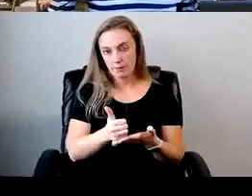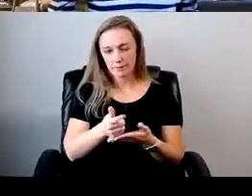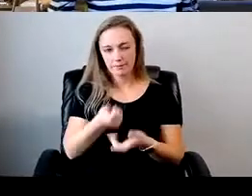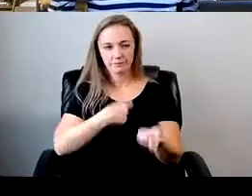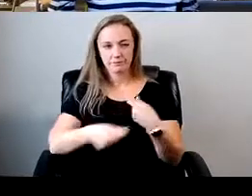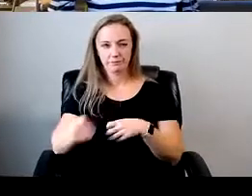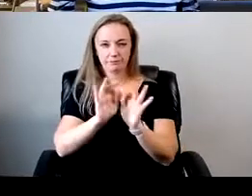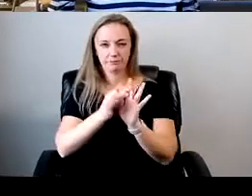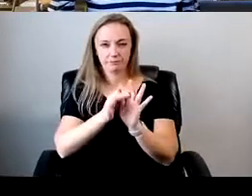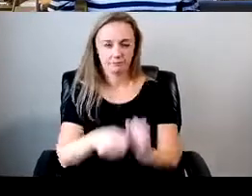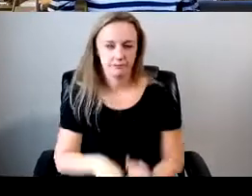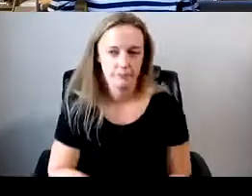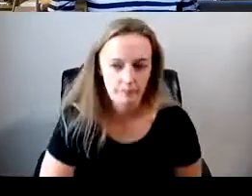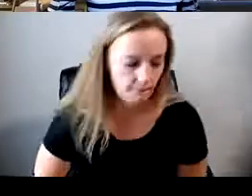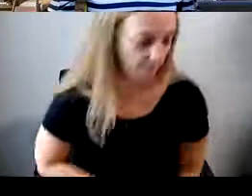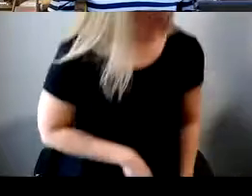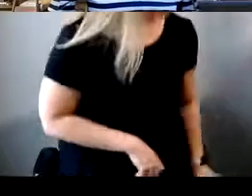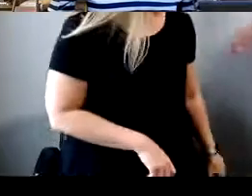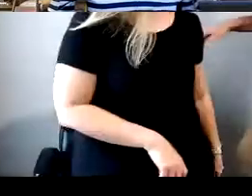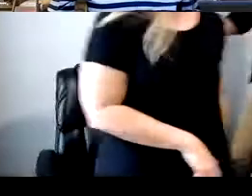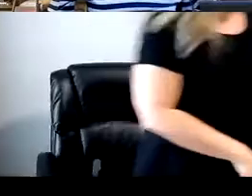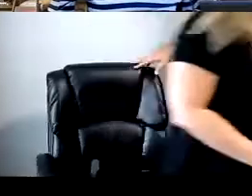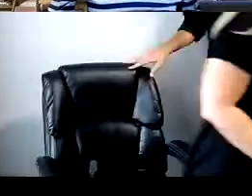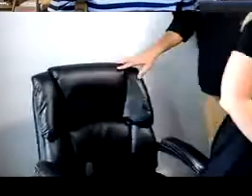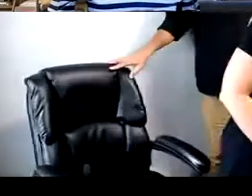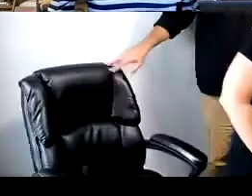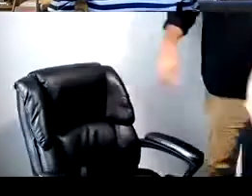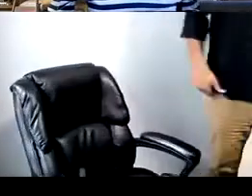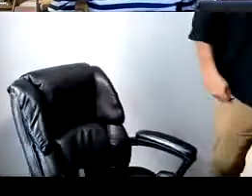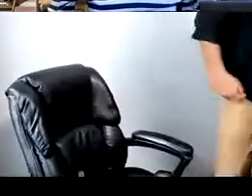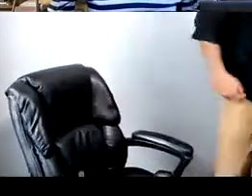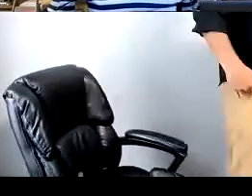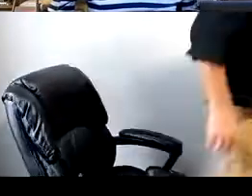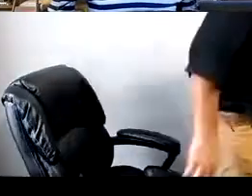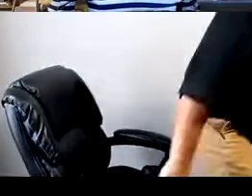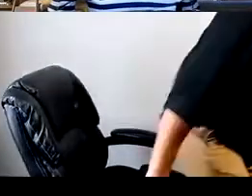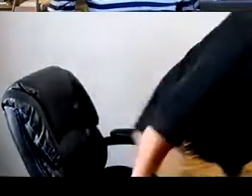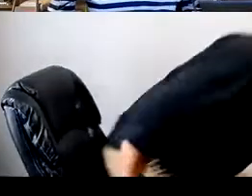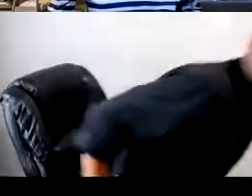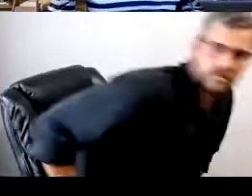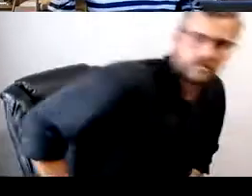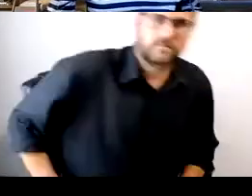Right. So here's an example of a chart you might create for a client.